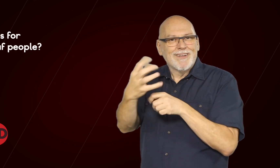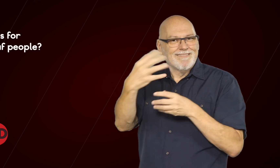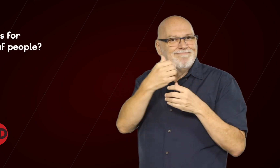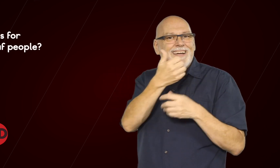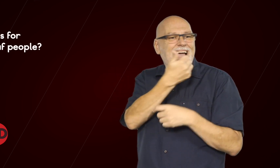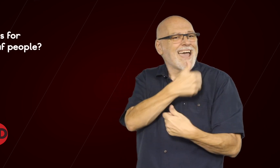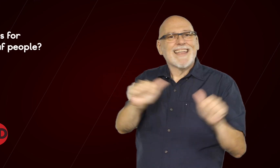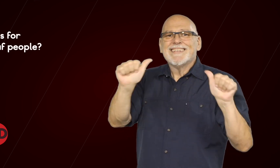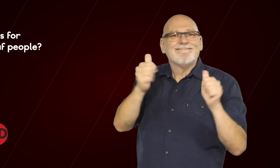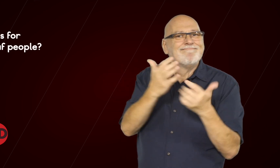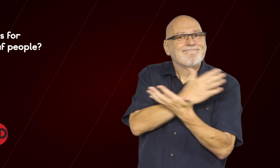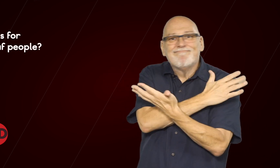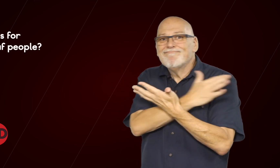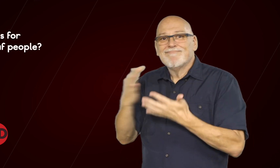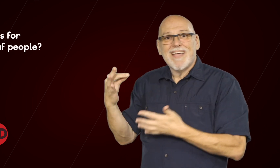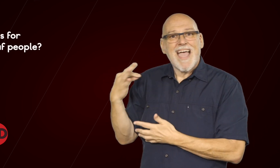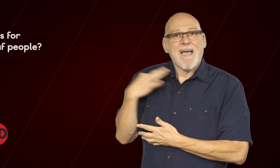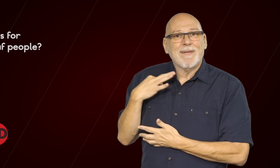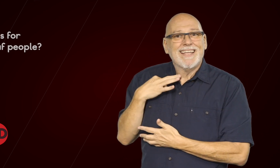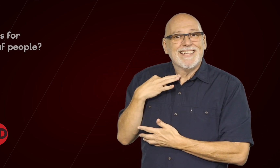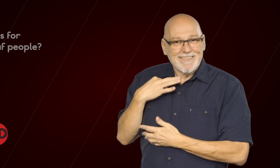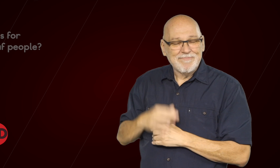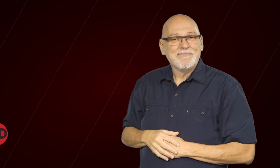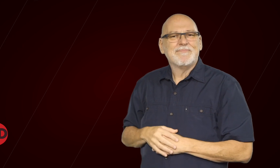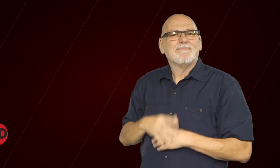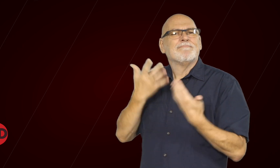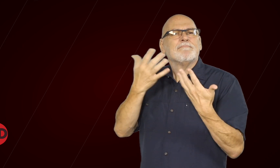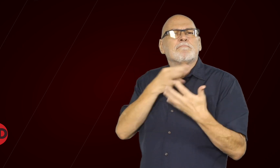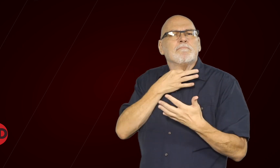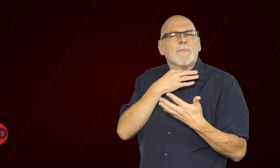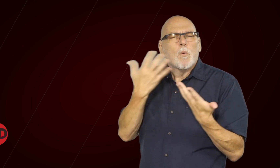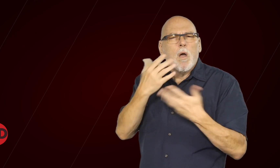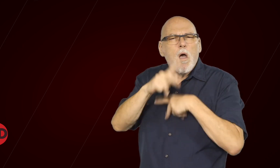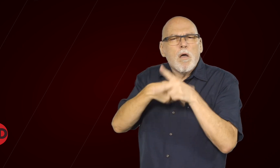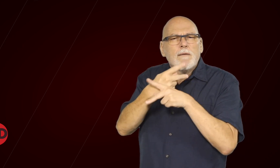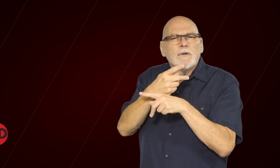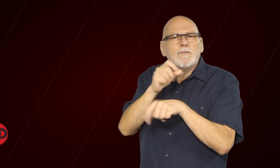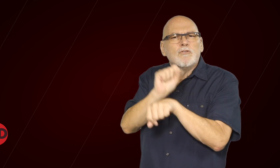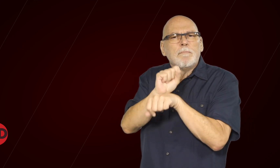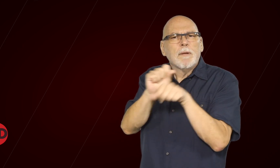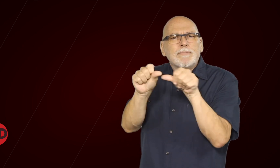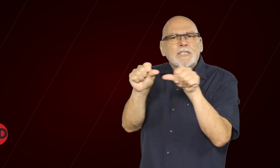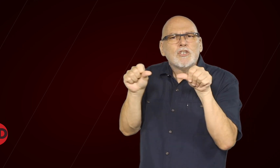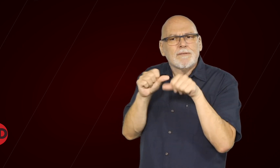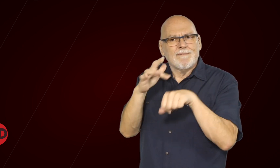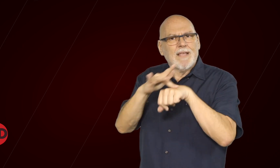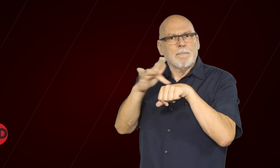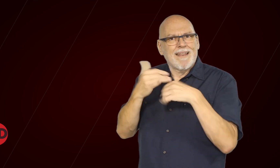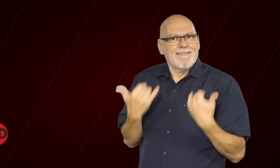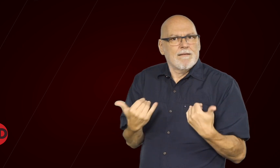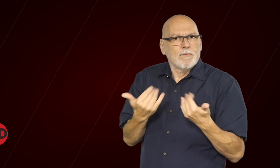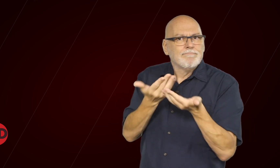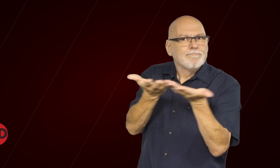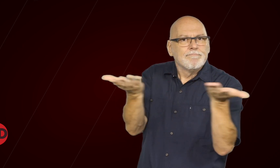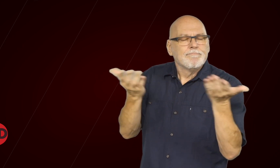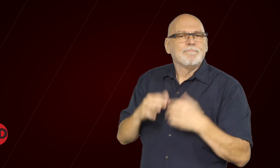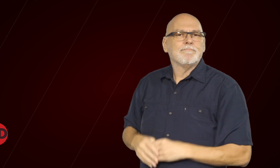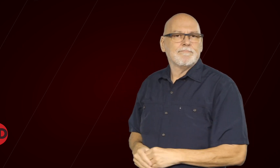age to apply and what job positions are available?